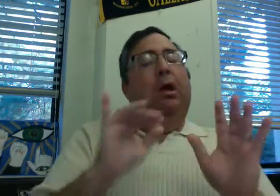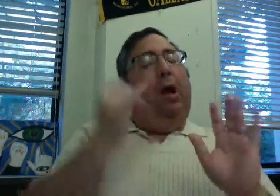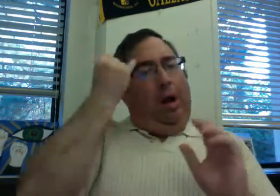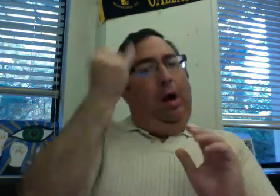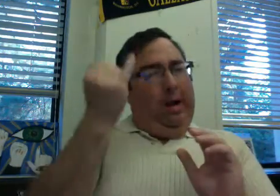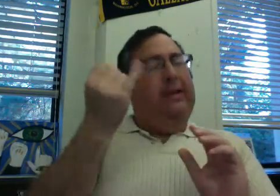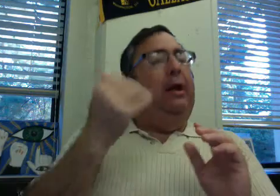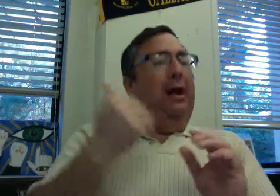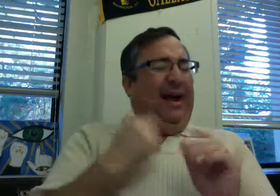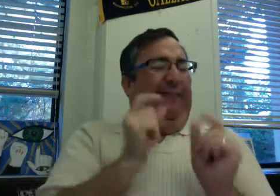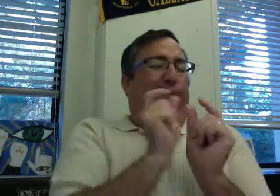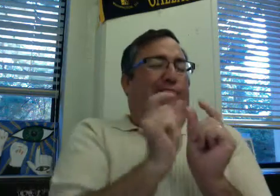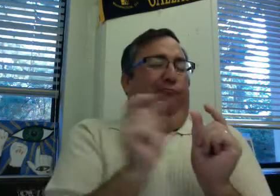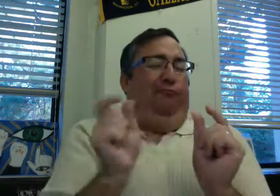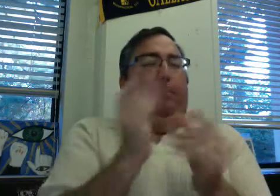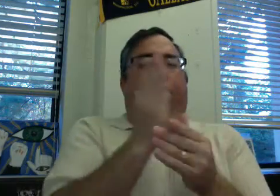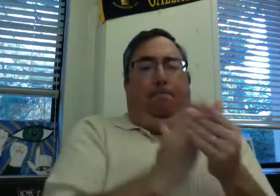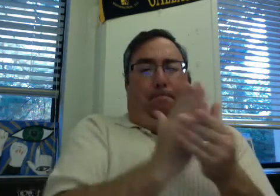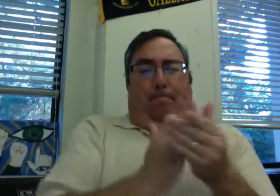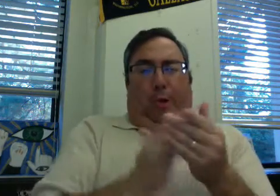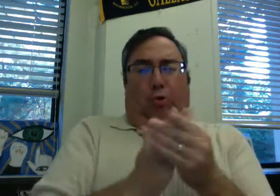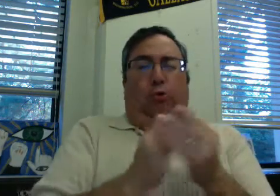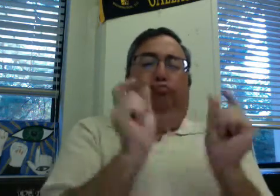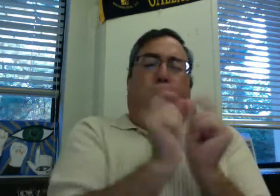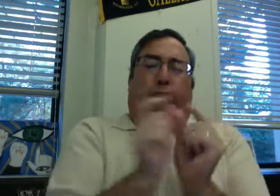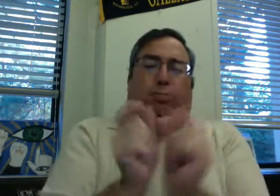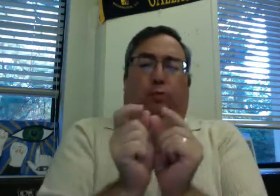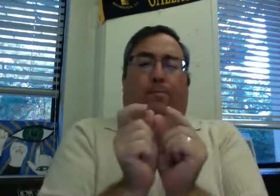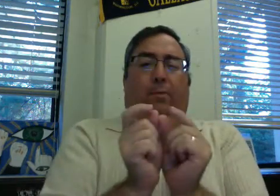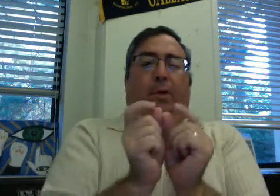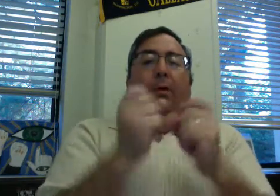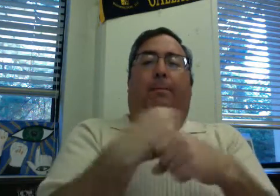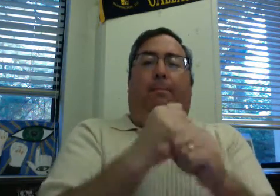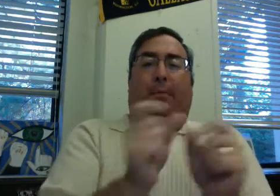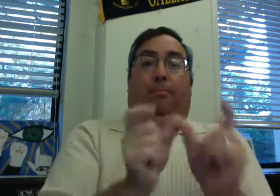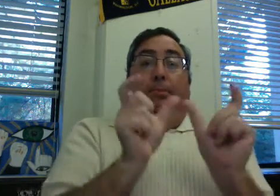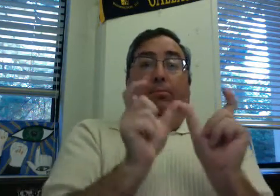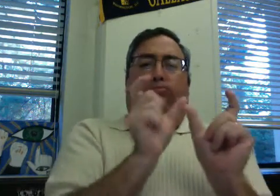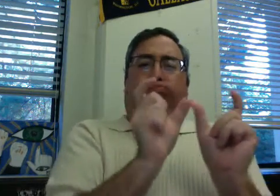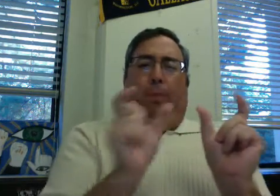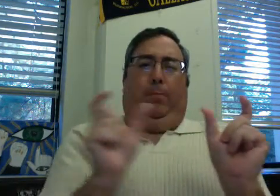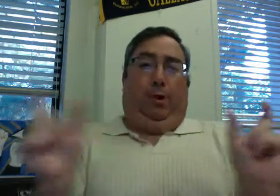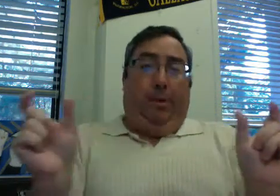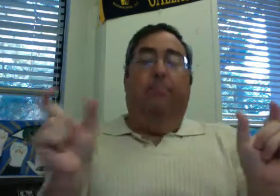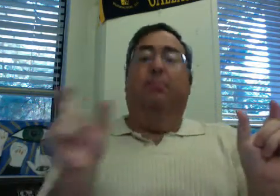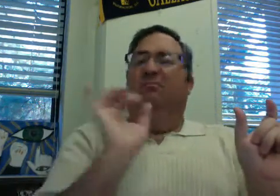They all create larger parts (words) out of smaller parts (sounds, handshapes, etc.) and put them together into sentences.